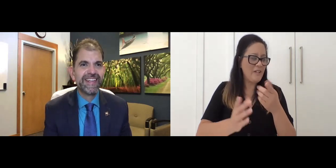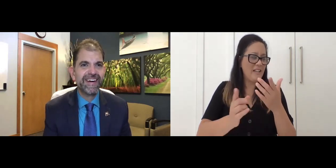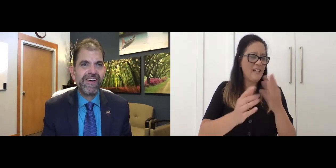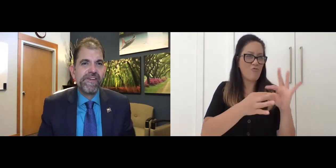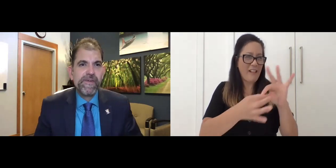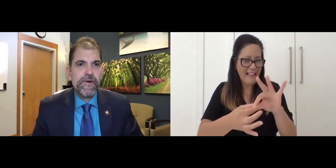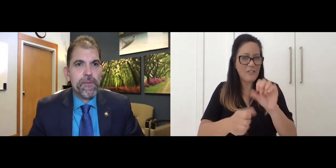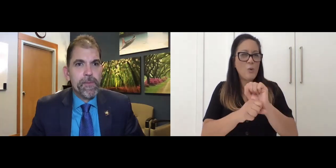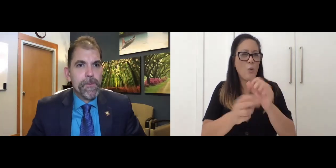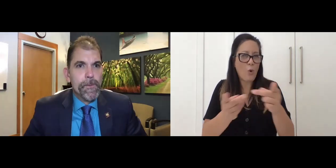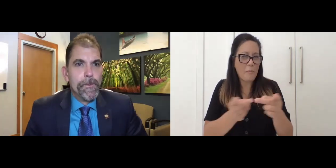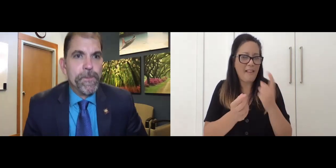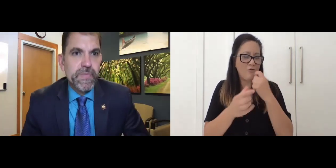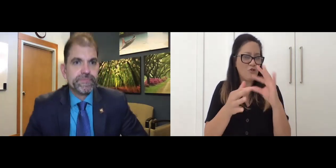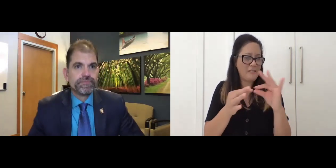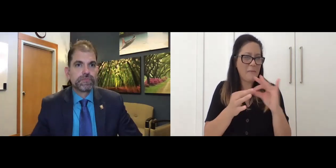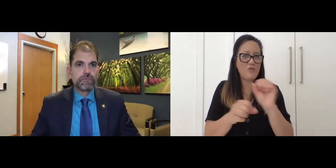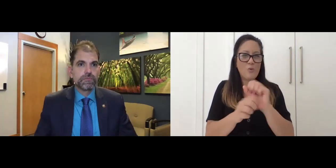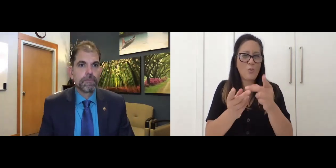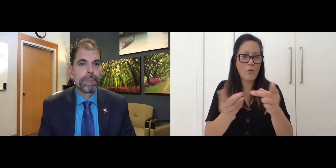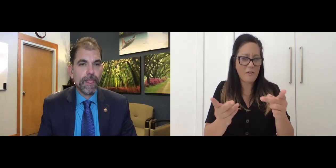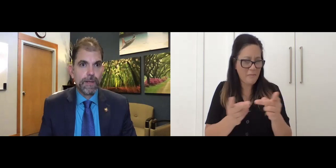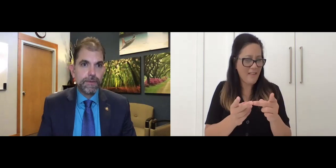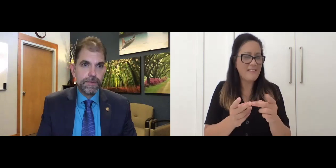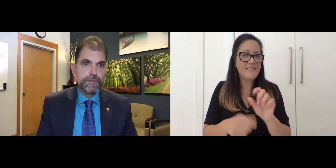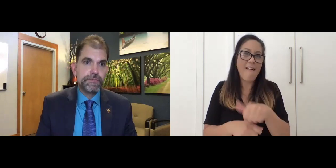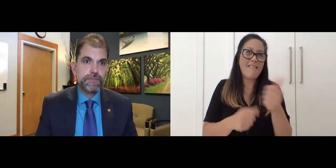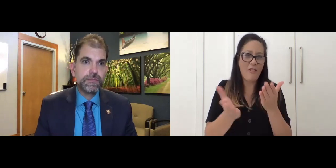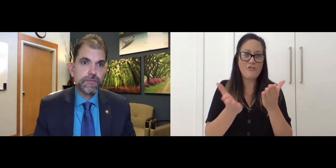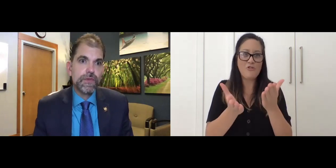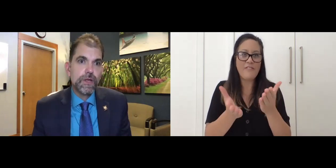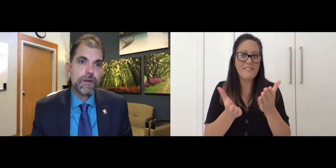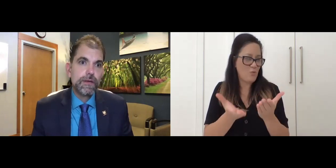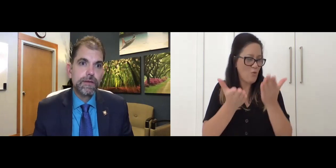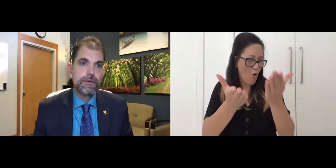Thank you. You were mentioning your evaluation in the workplace